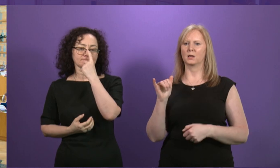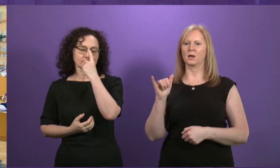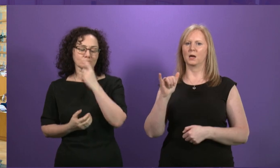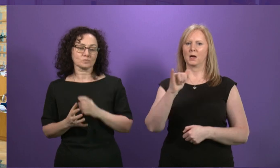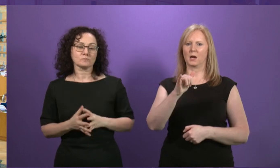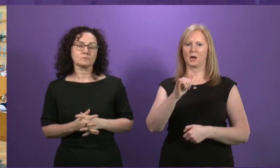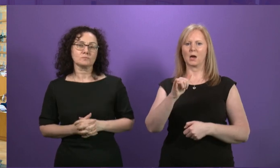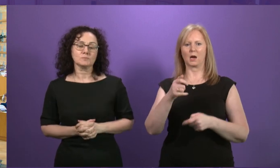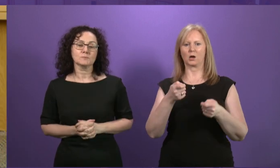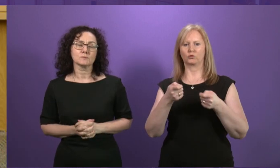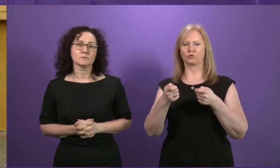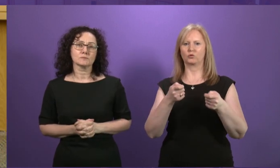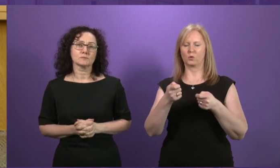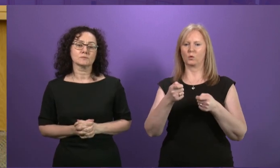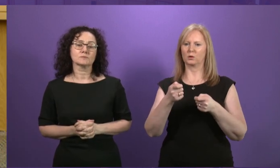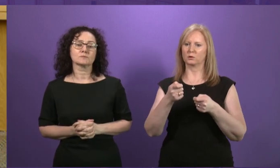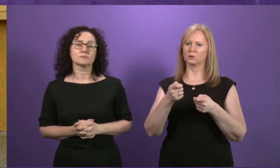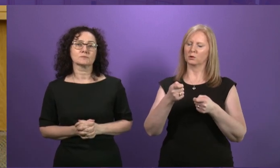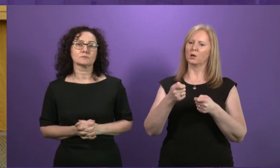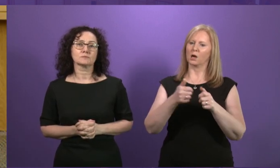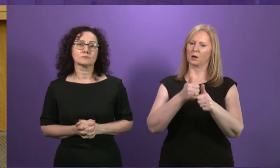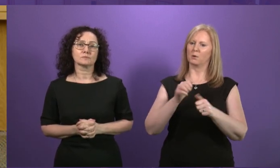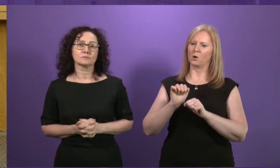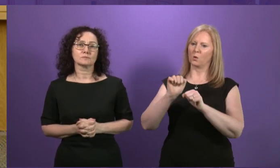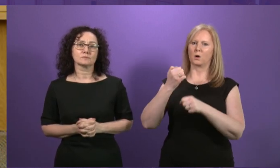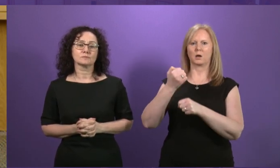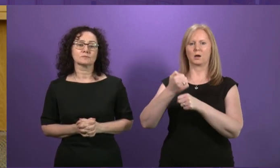a company that is owned by the Government and who operate across the Highlands and Islands